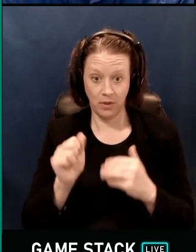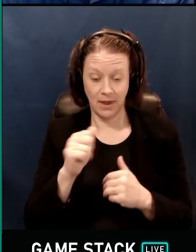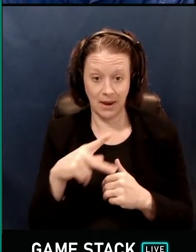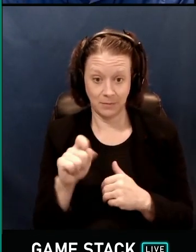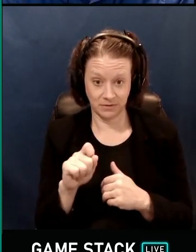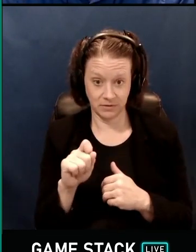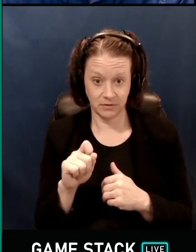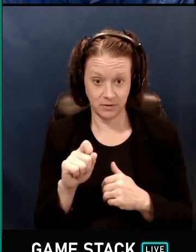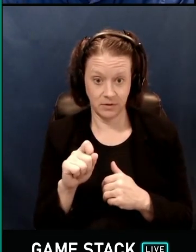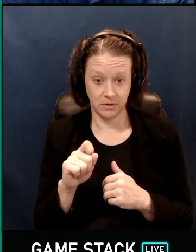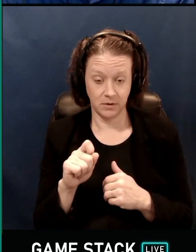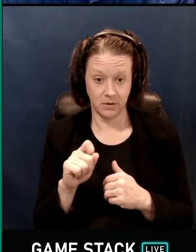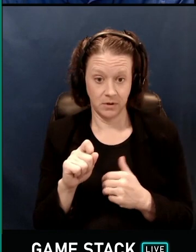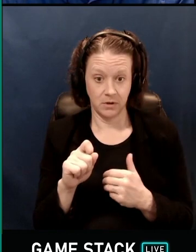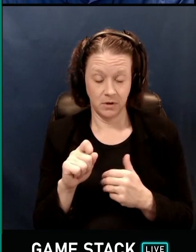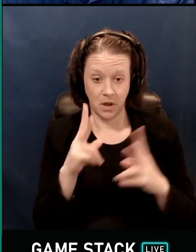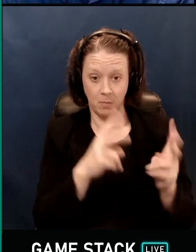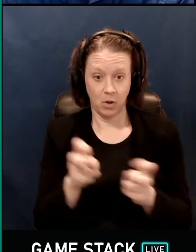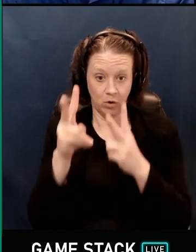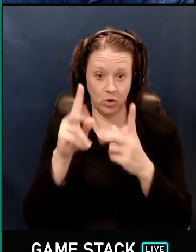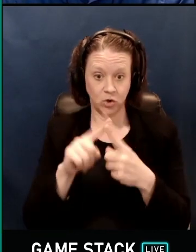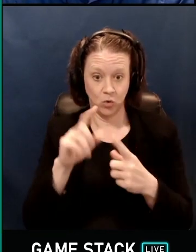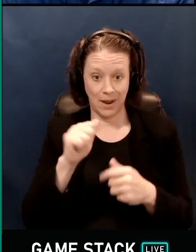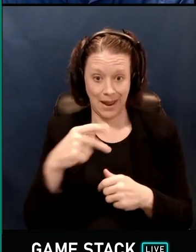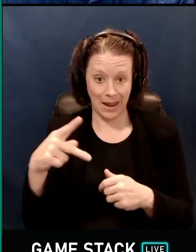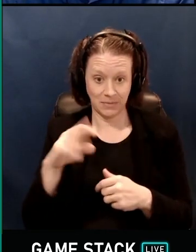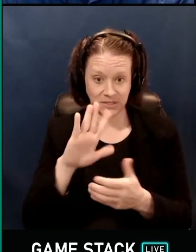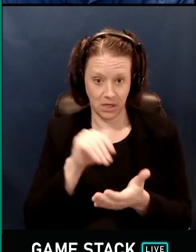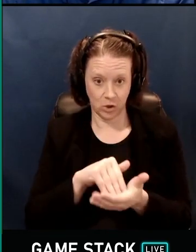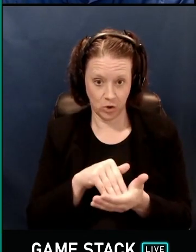apps center, and are distributed to our testers.